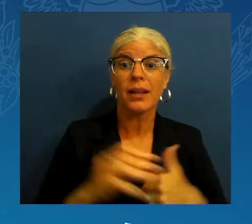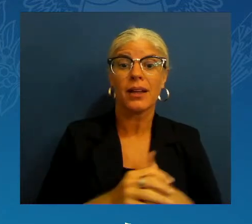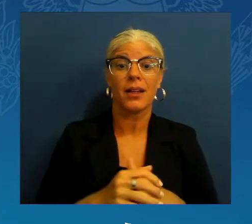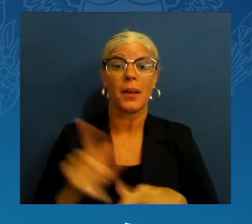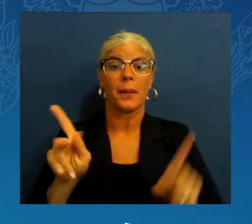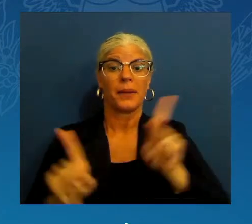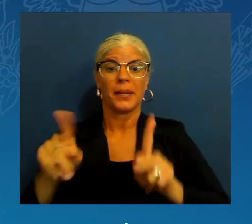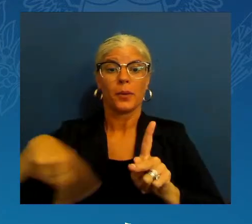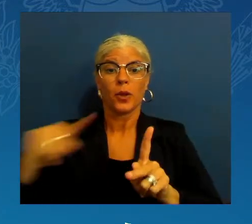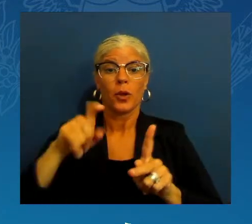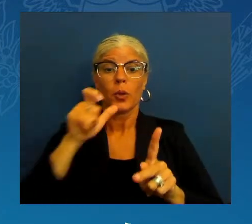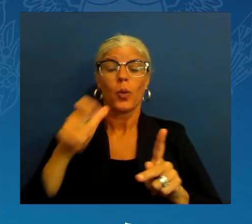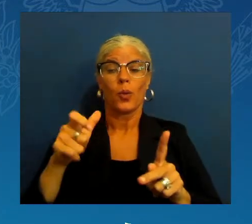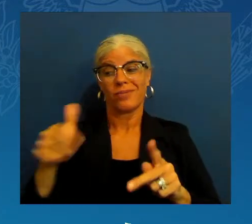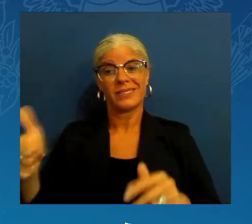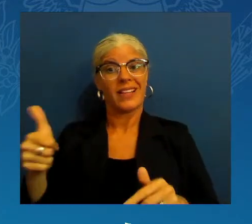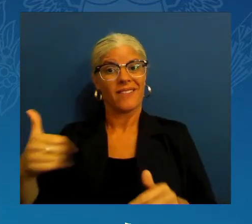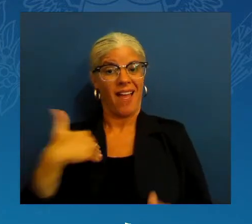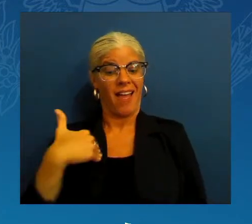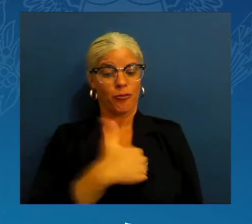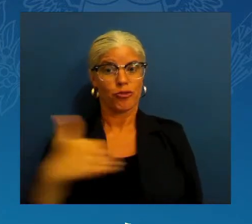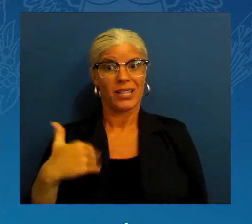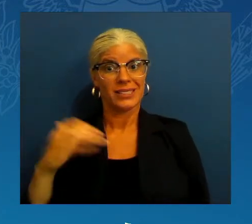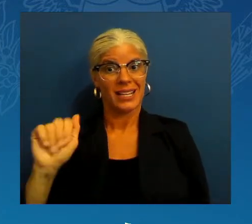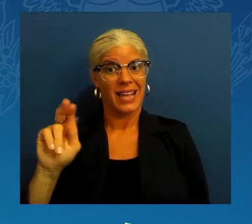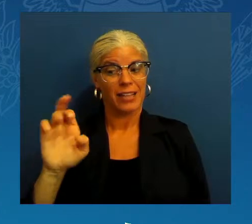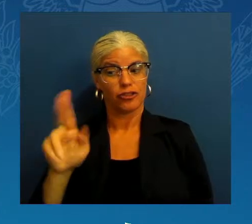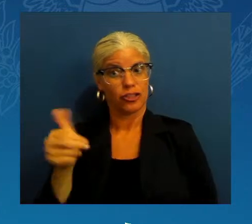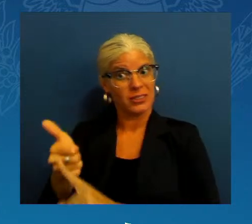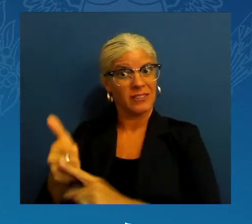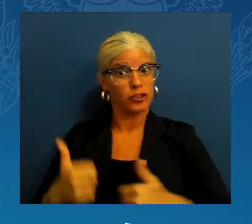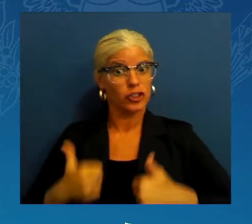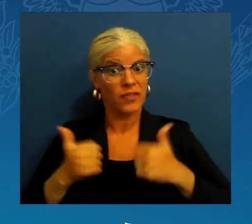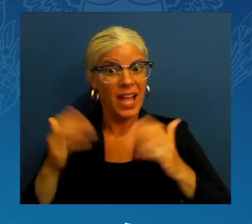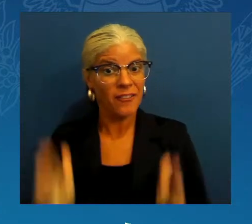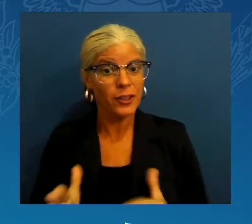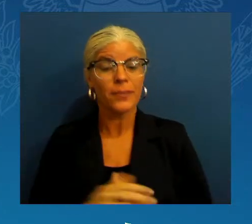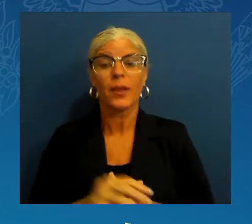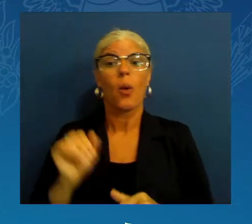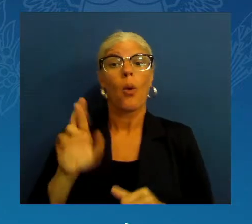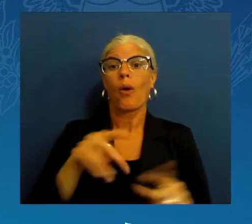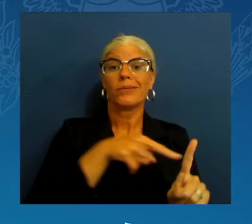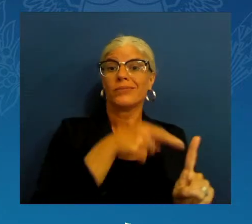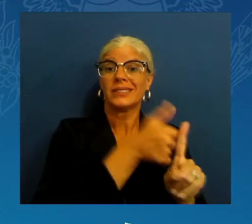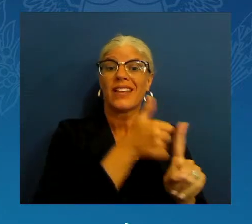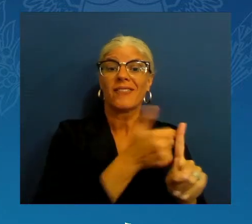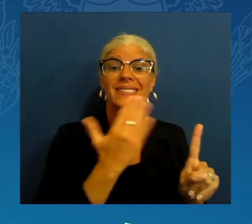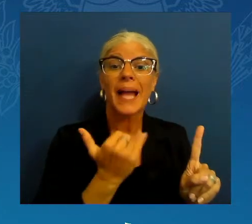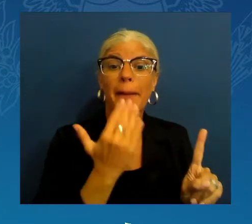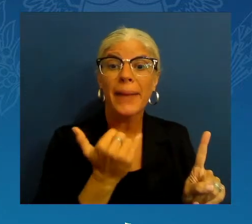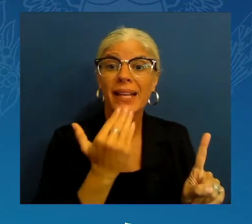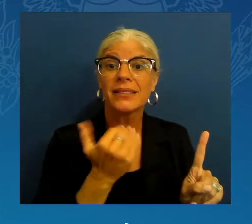And, you know, America has tried these failed policies before. And we are not going back.